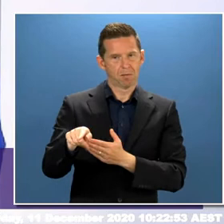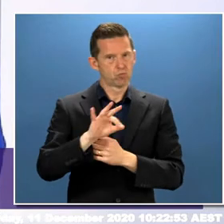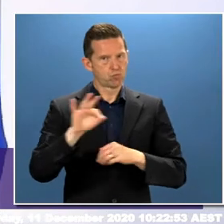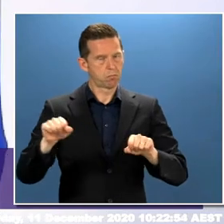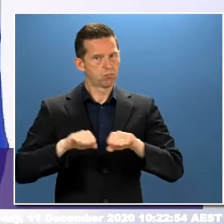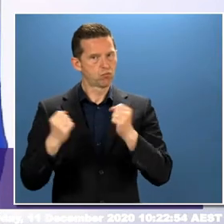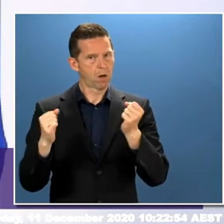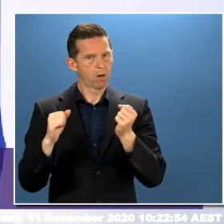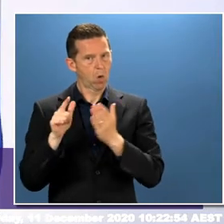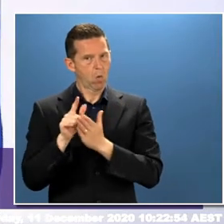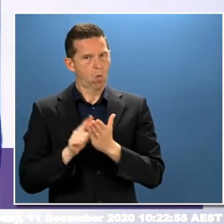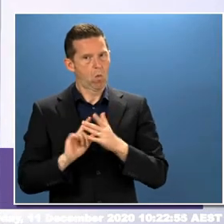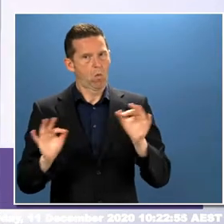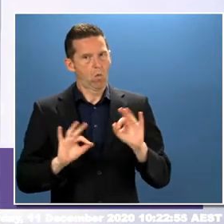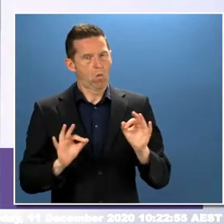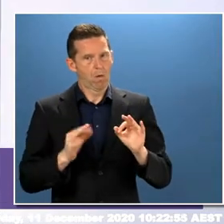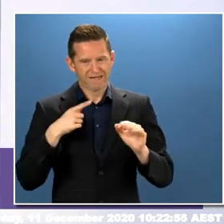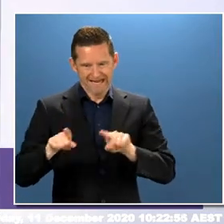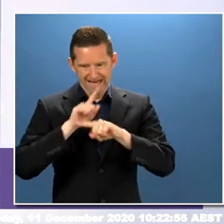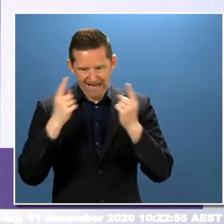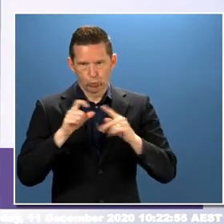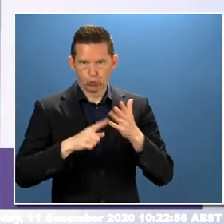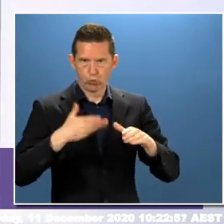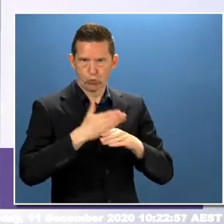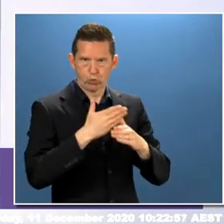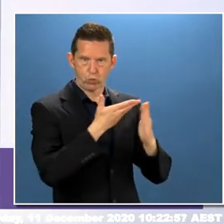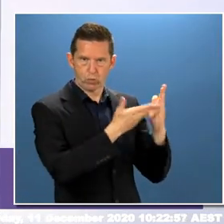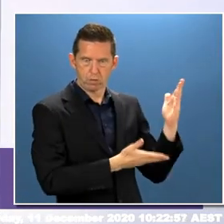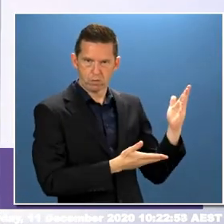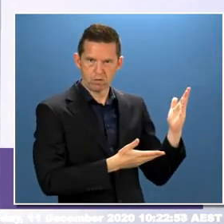Do you have a view on how Australia's travelled with dealing